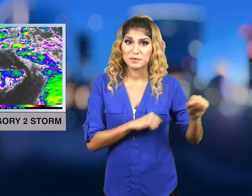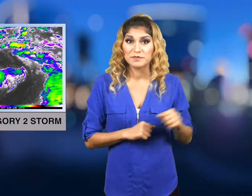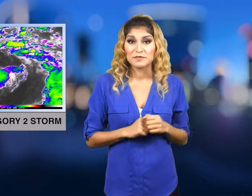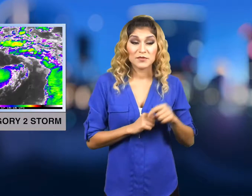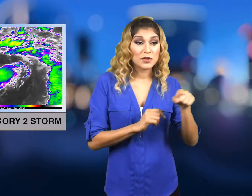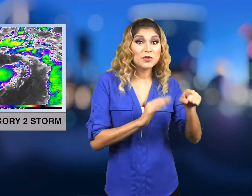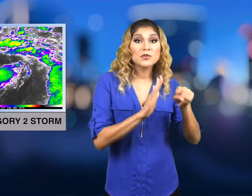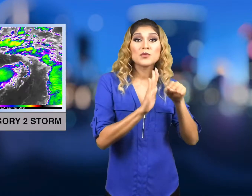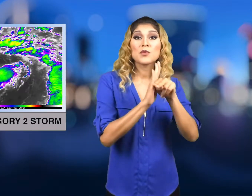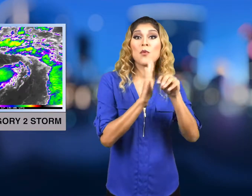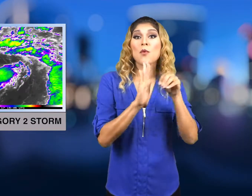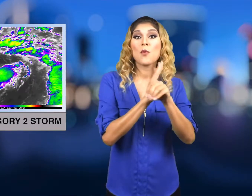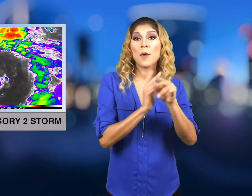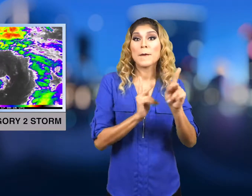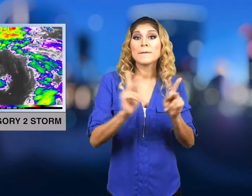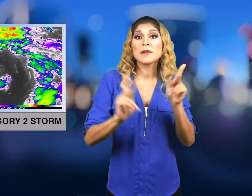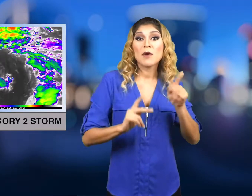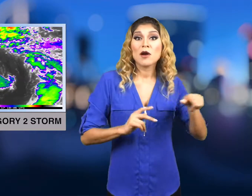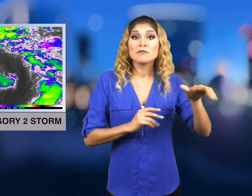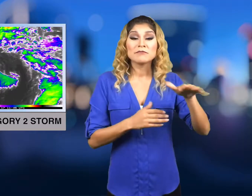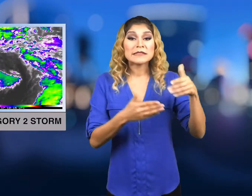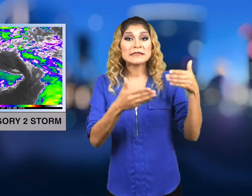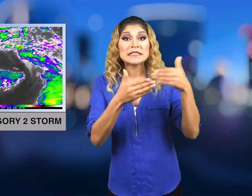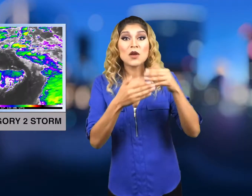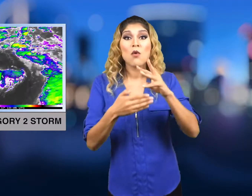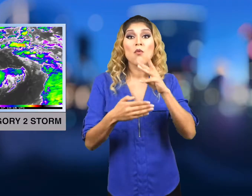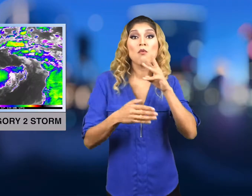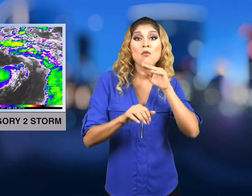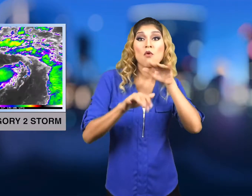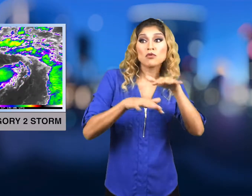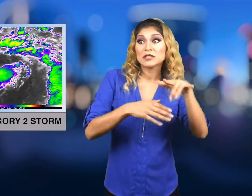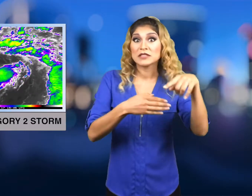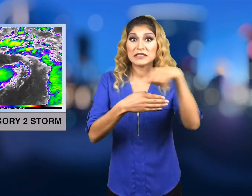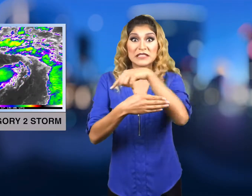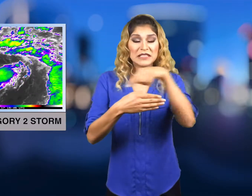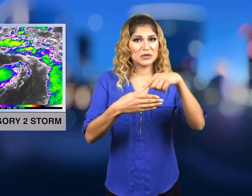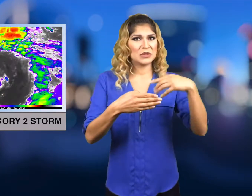Some areas in New Orleans near the